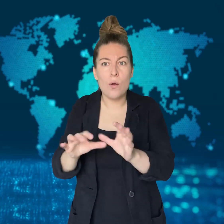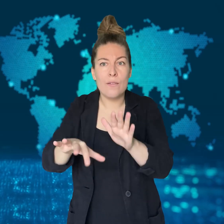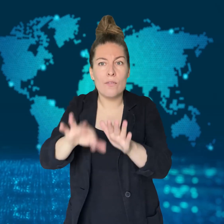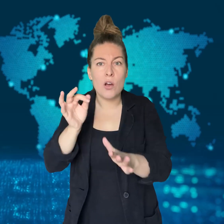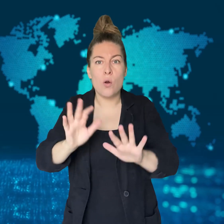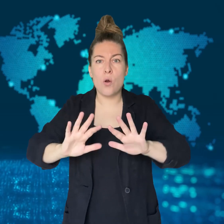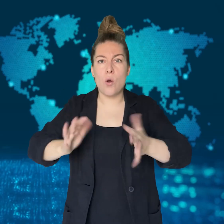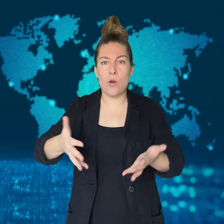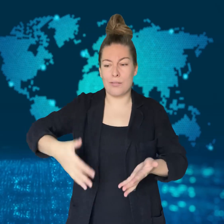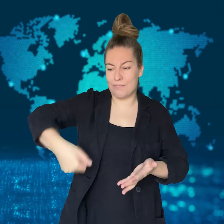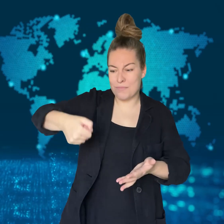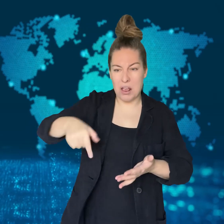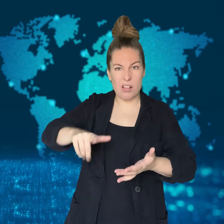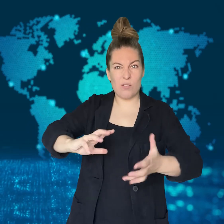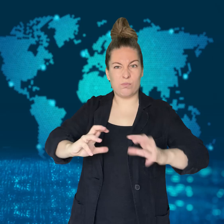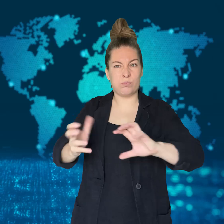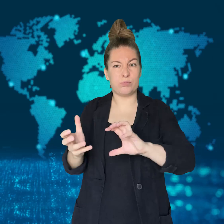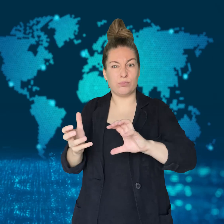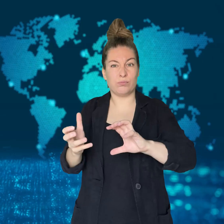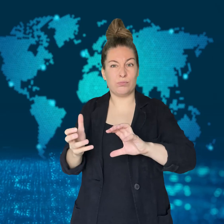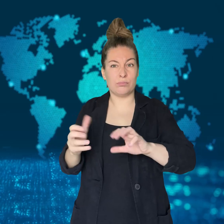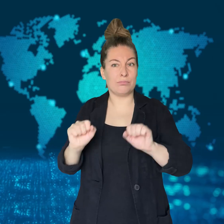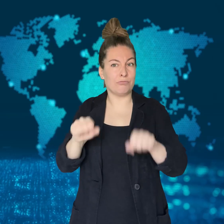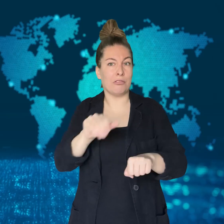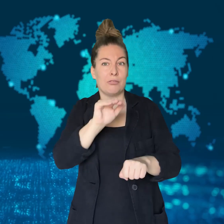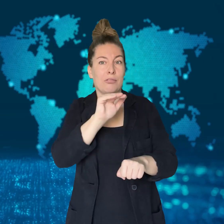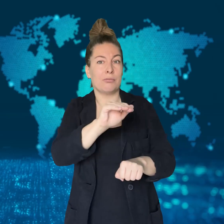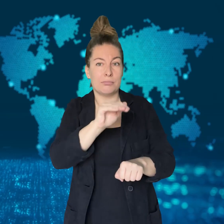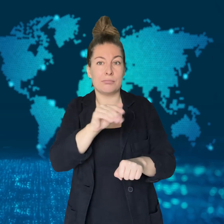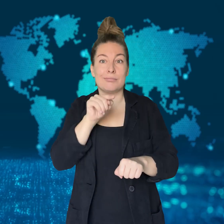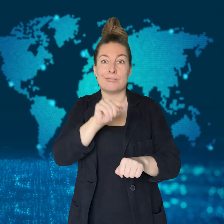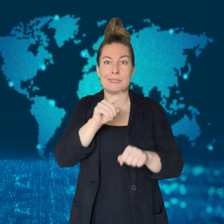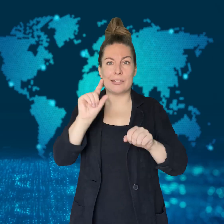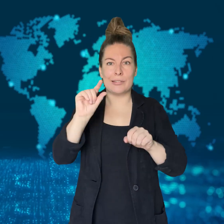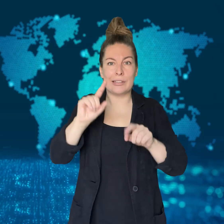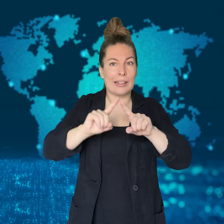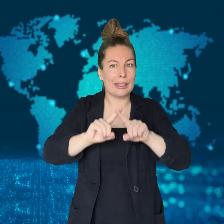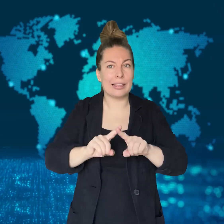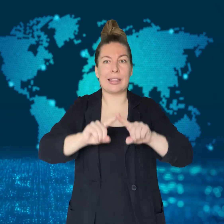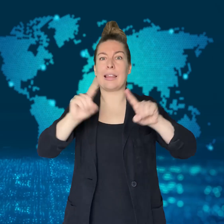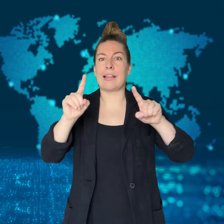This is not the same as what is required by